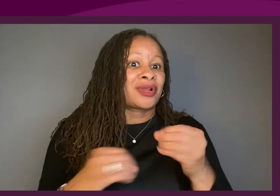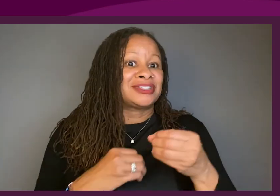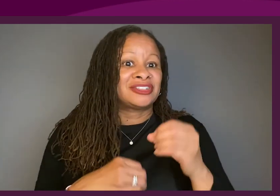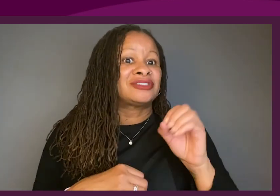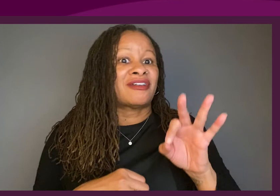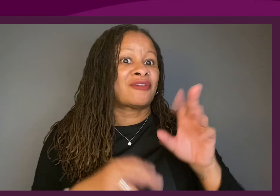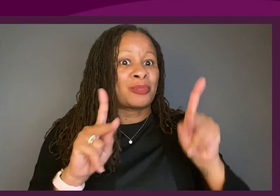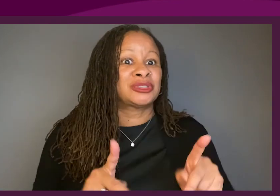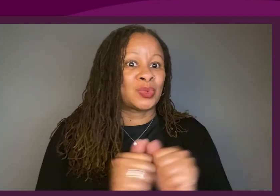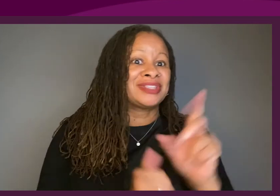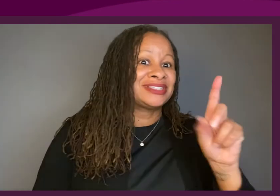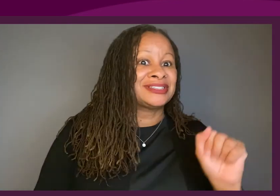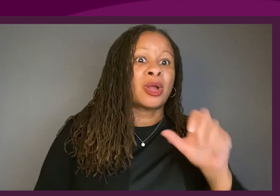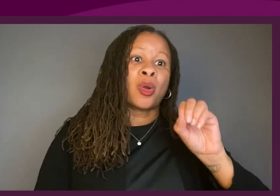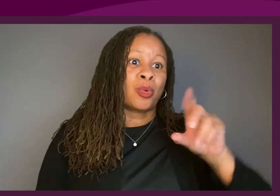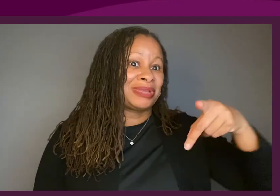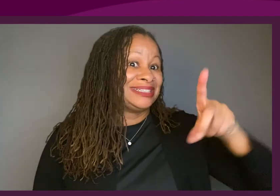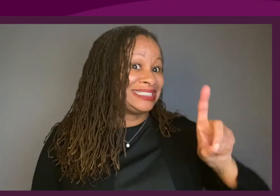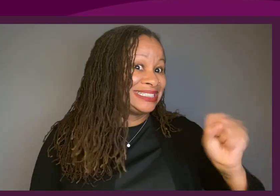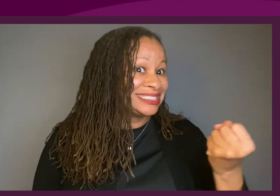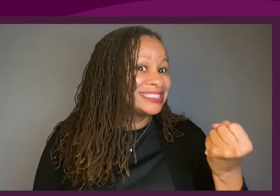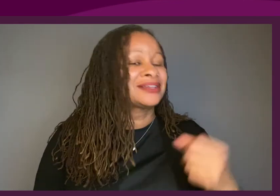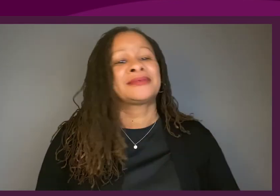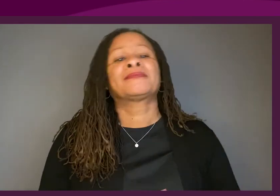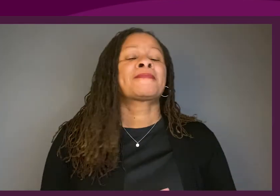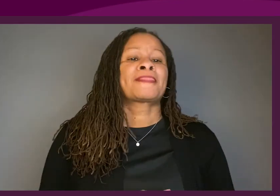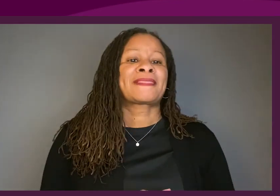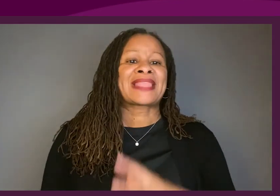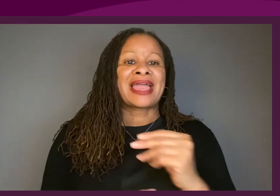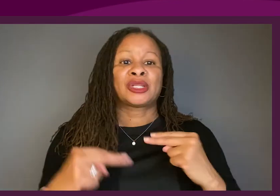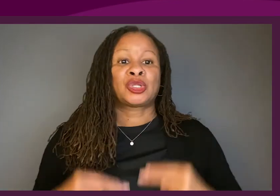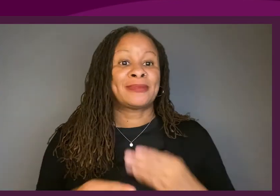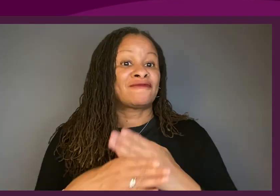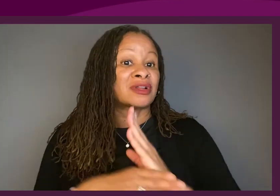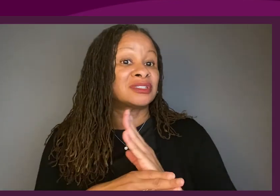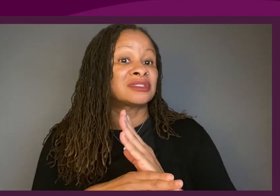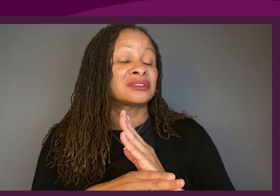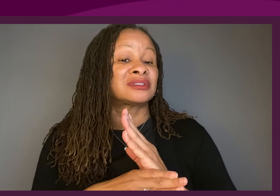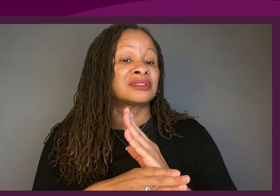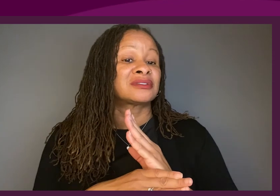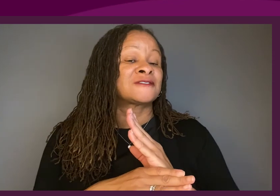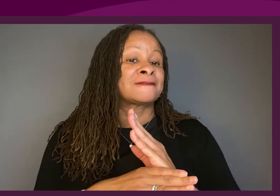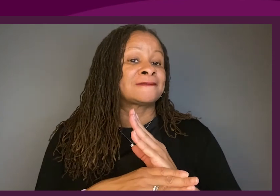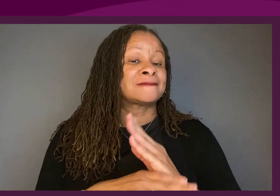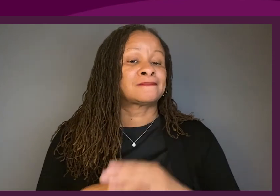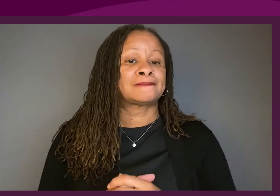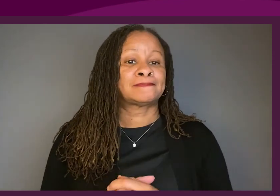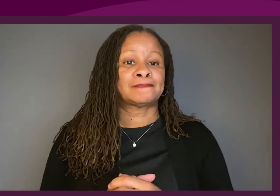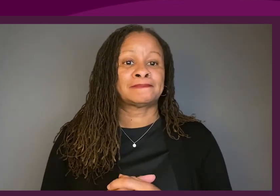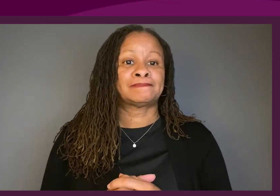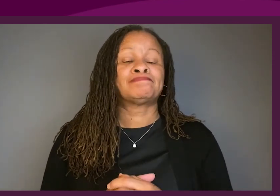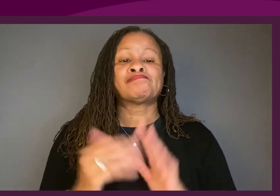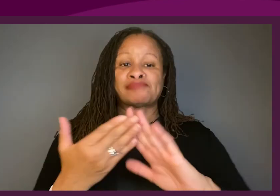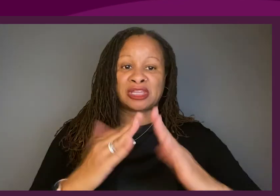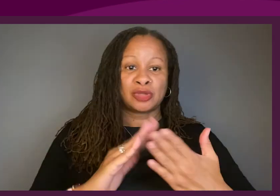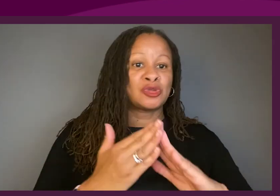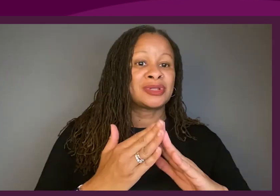One of the things that WID has been very active in the past, not quite a year, in July of